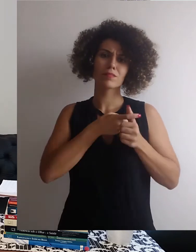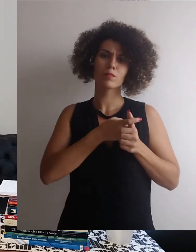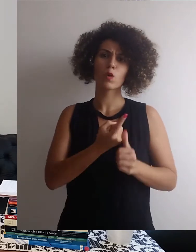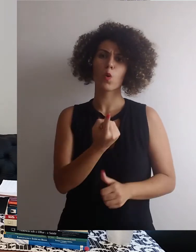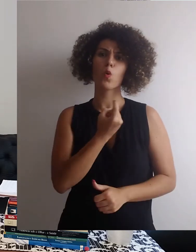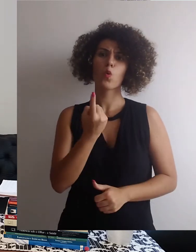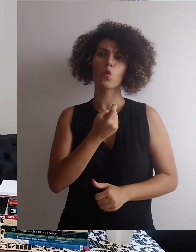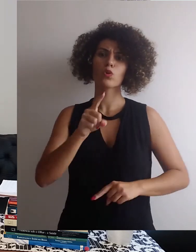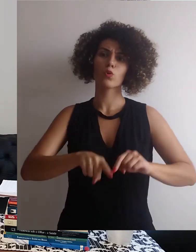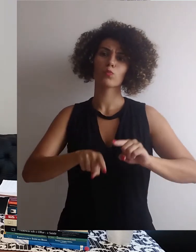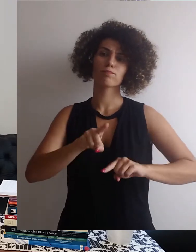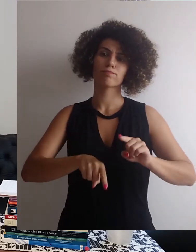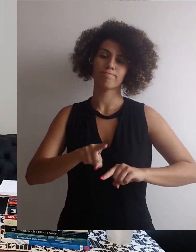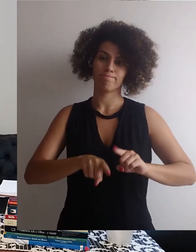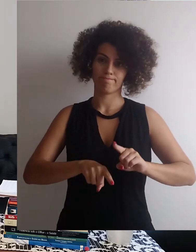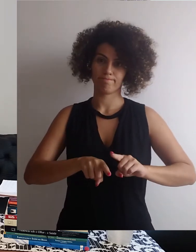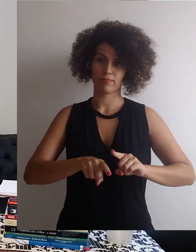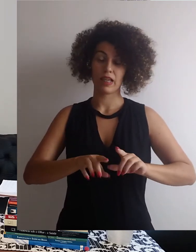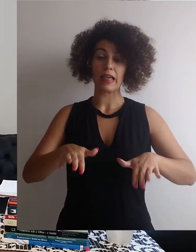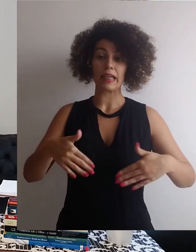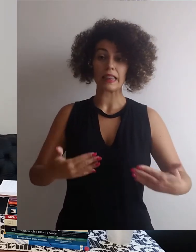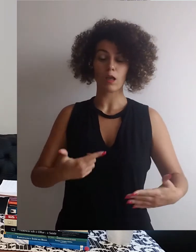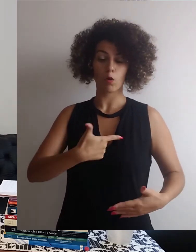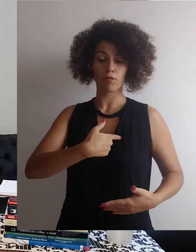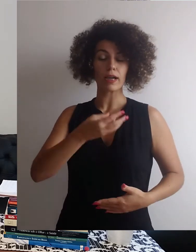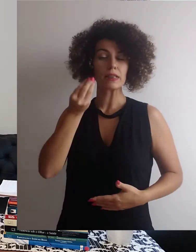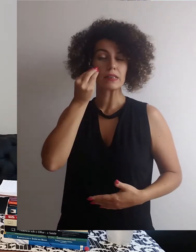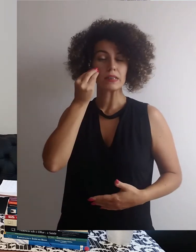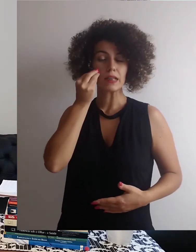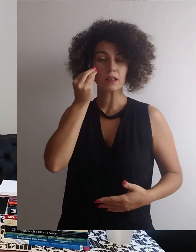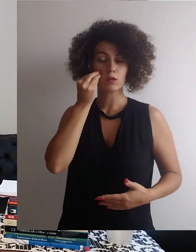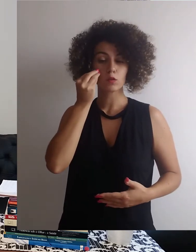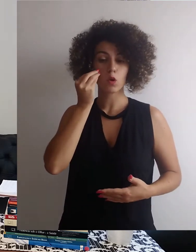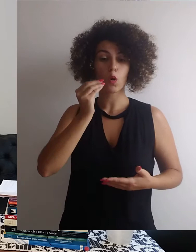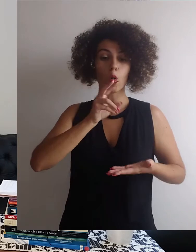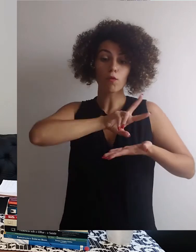Brazil very dependent on this product. What Vargas tried to do is to diversify